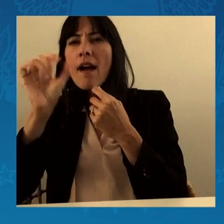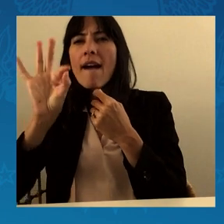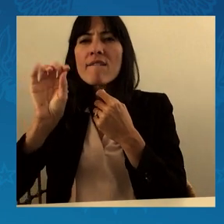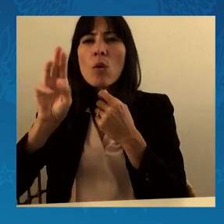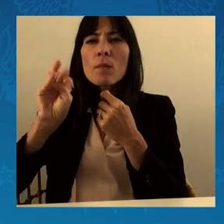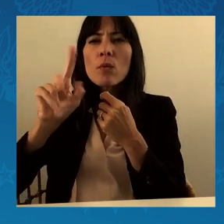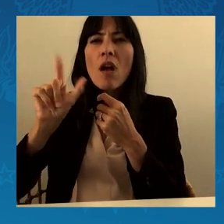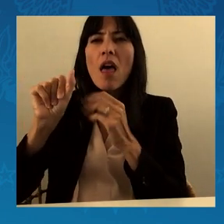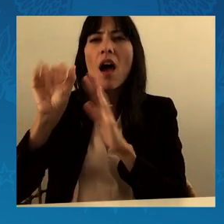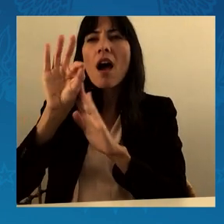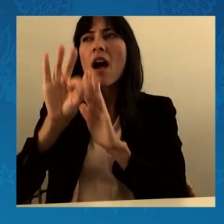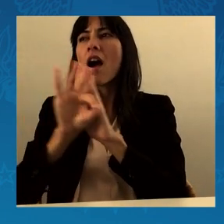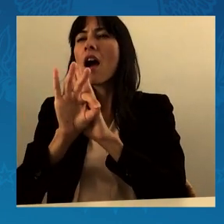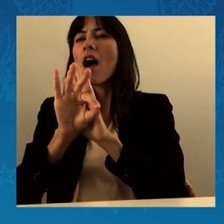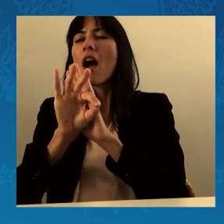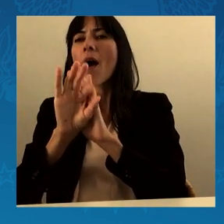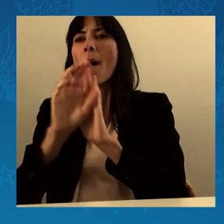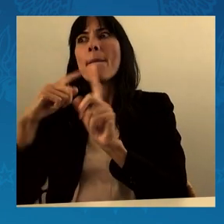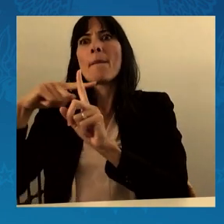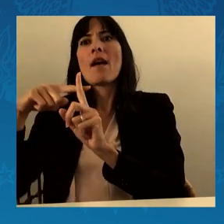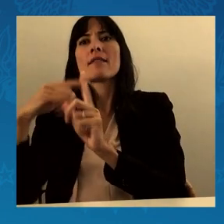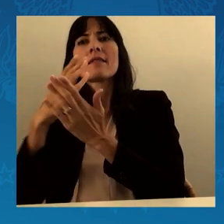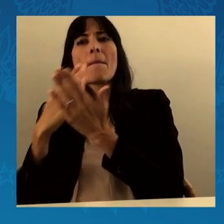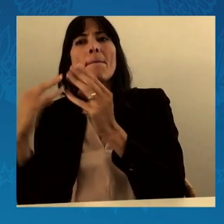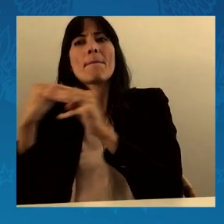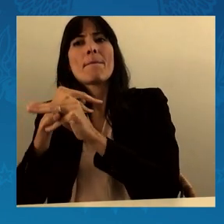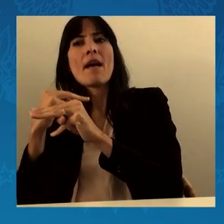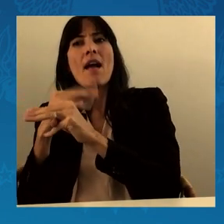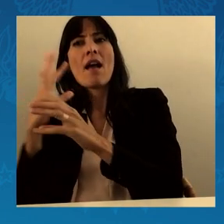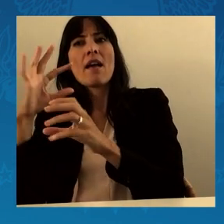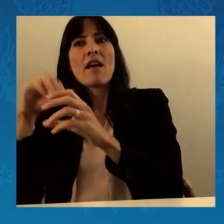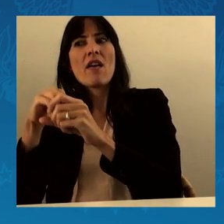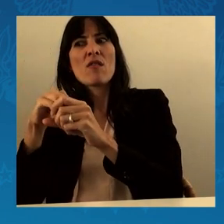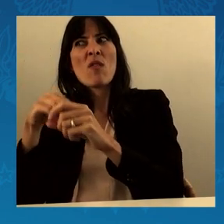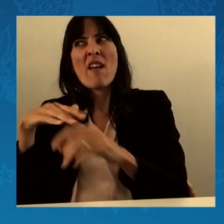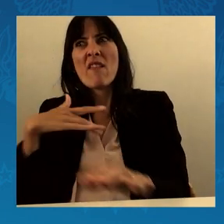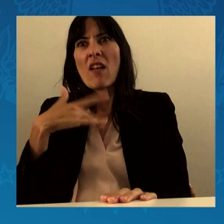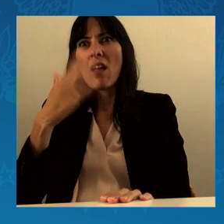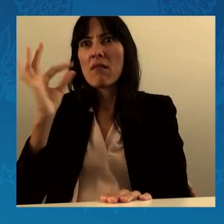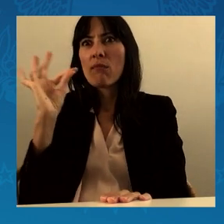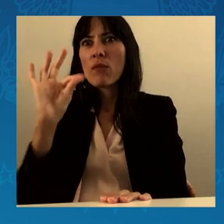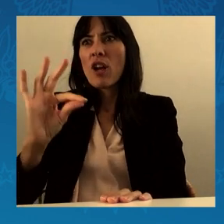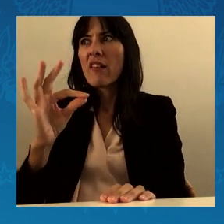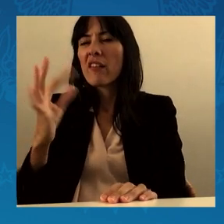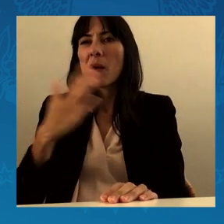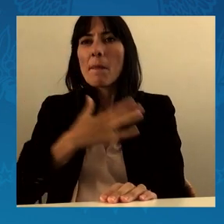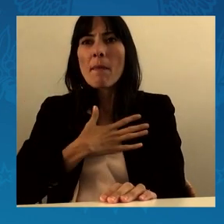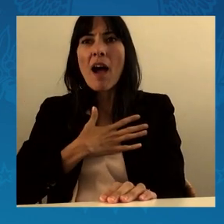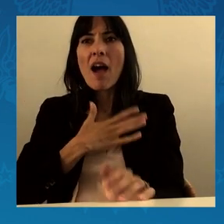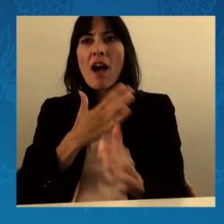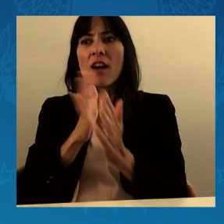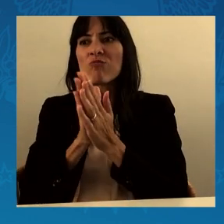I was like, this is actually kind of a perfect like match of my interest. And when I learned I could combine it with engineering,